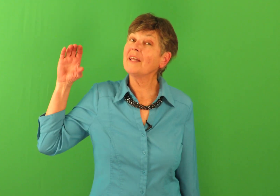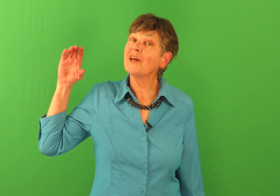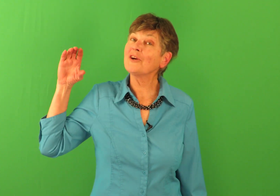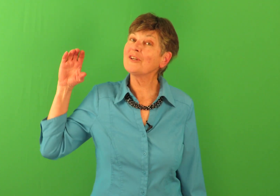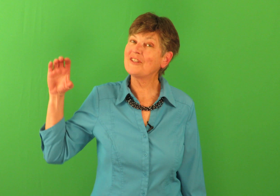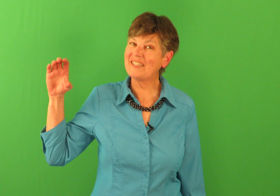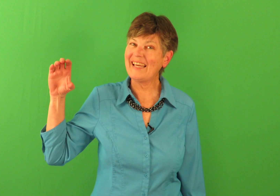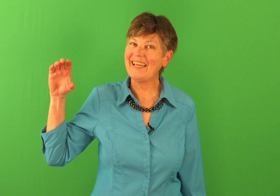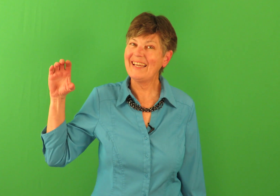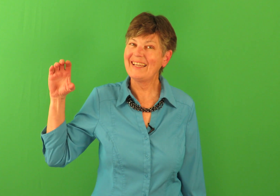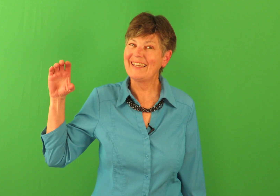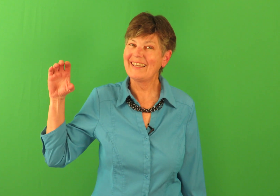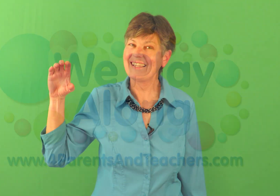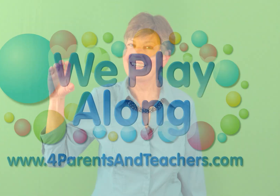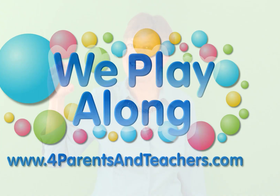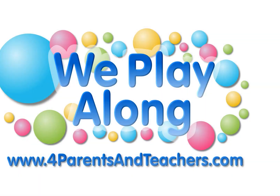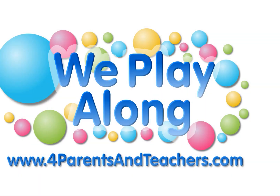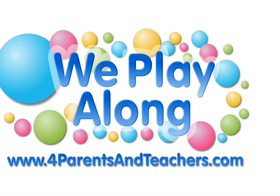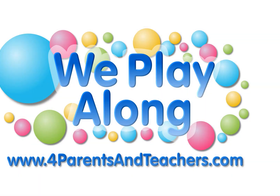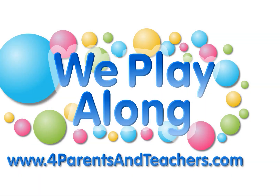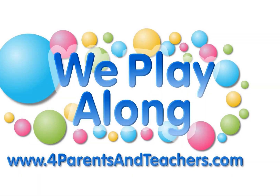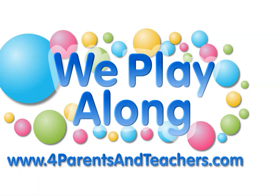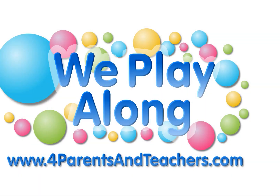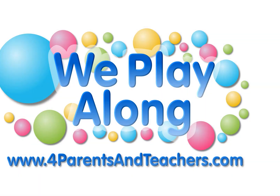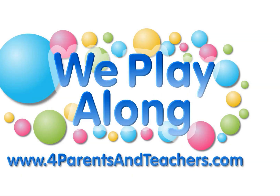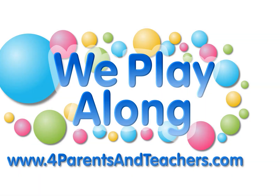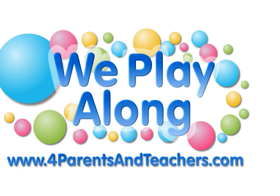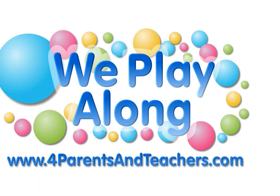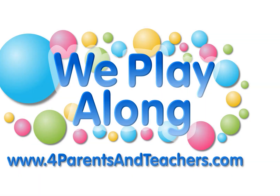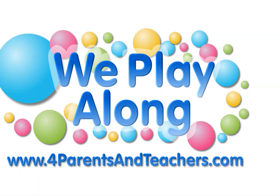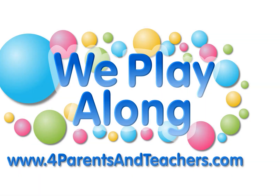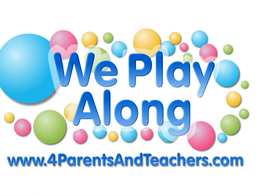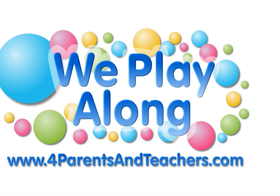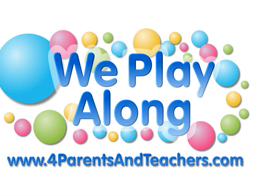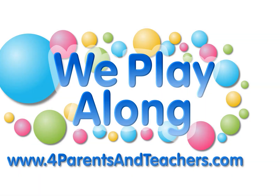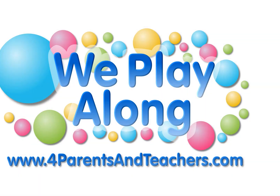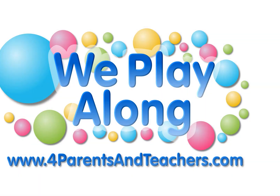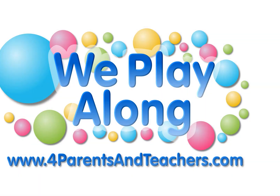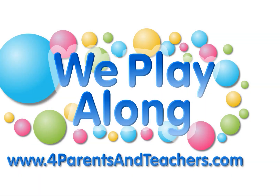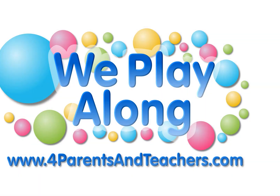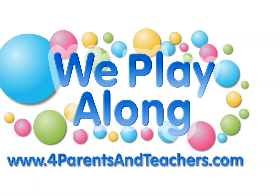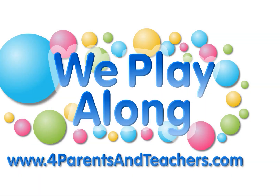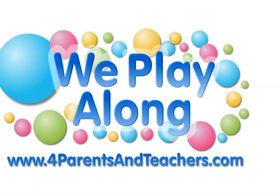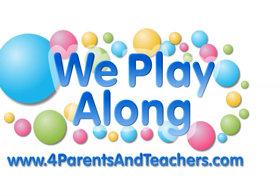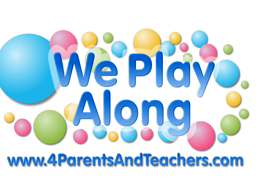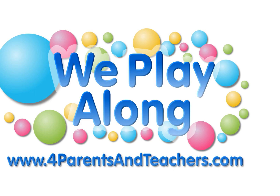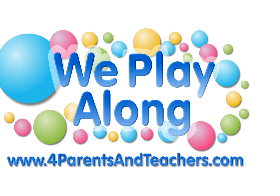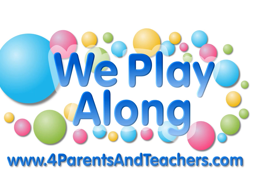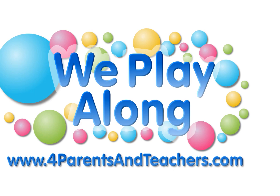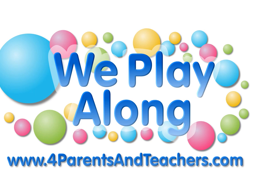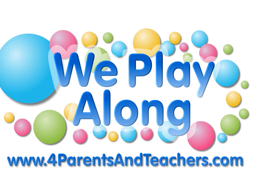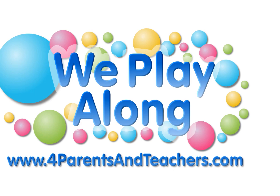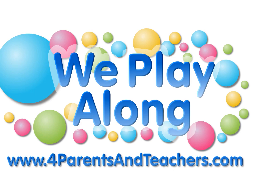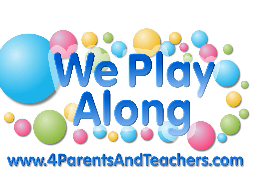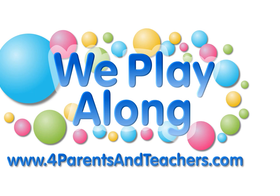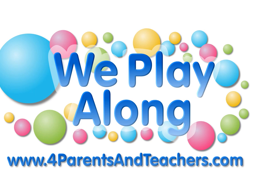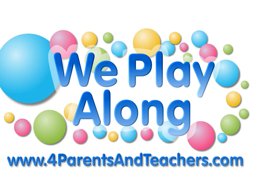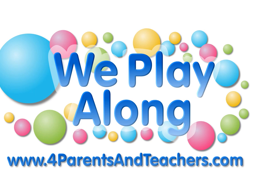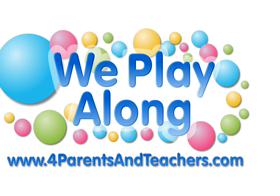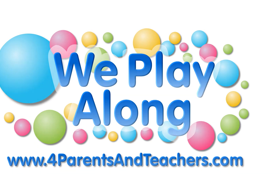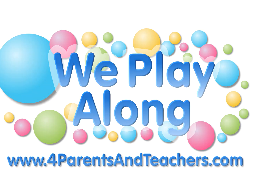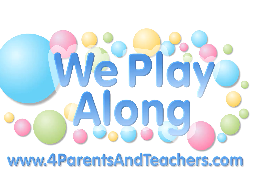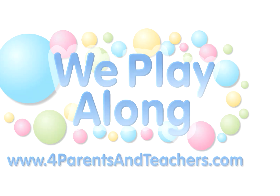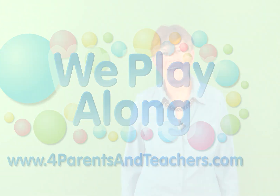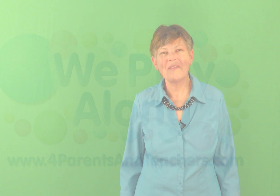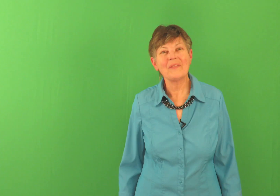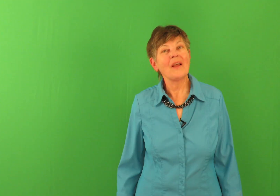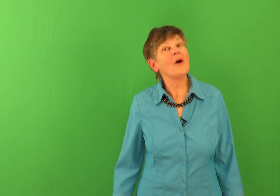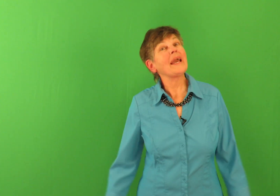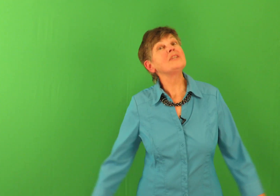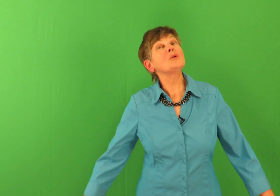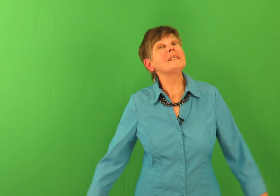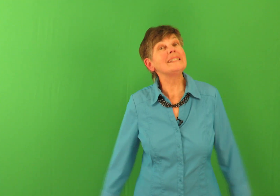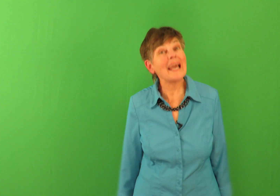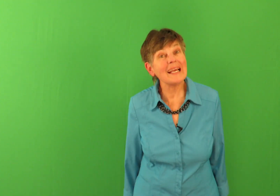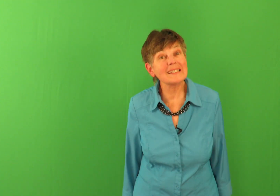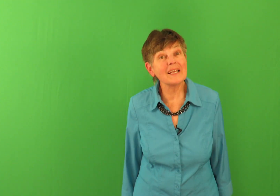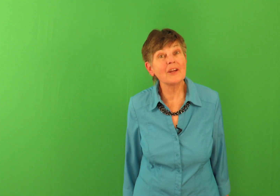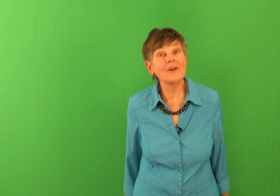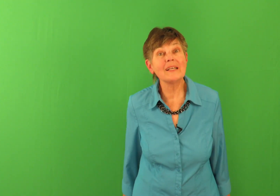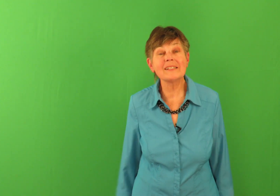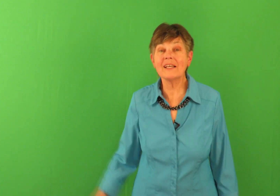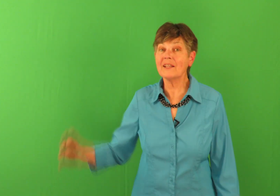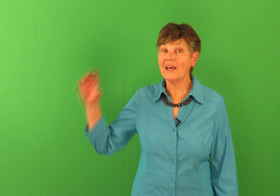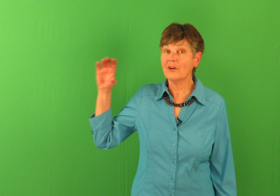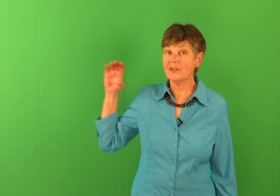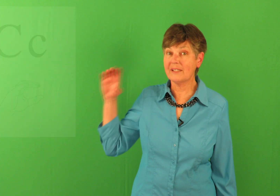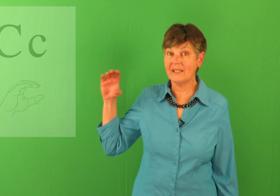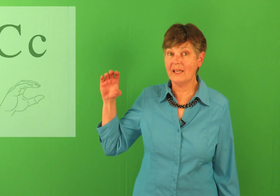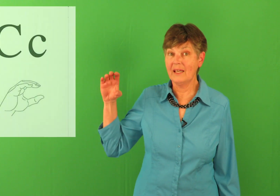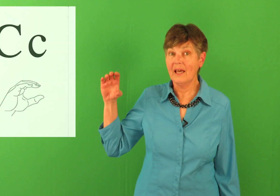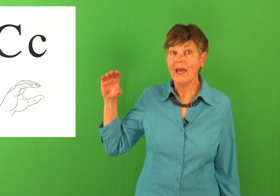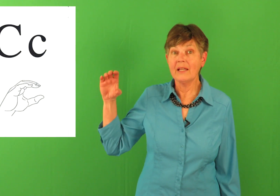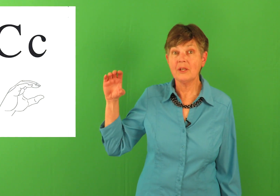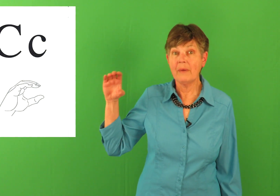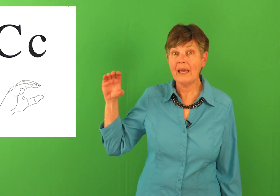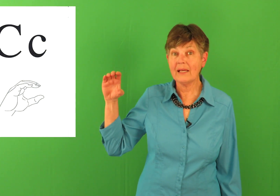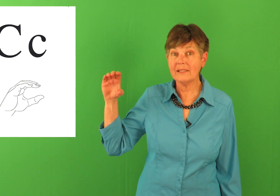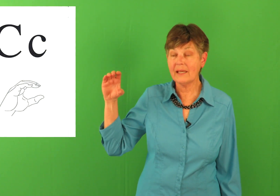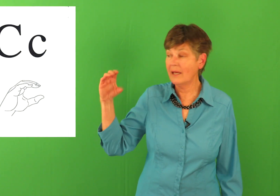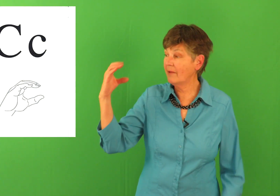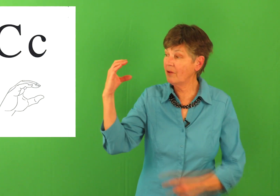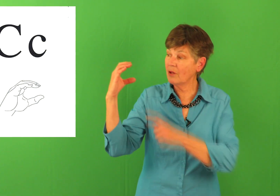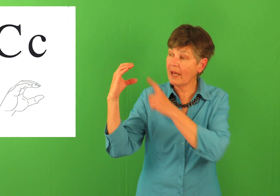letter C okay so today's letter is the letter C and to make a C and if you look